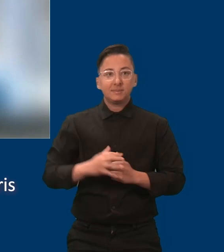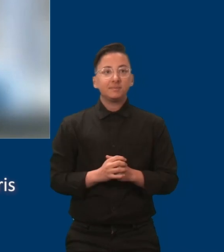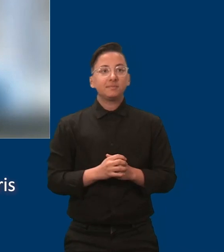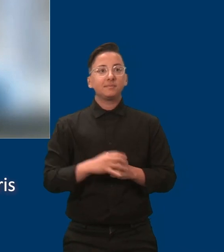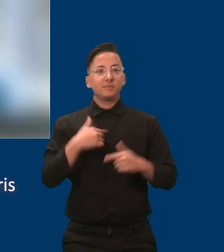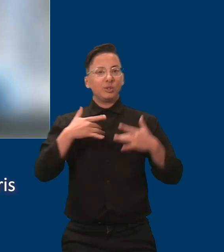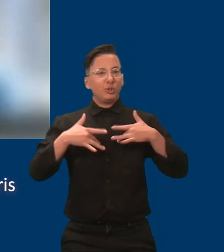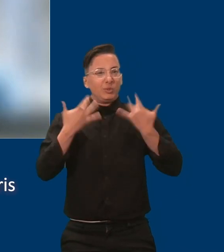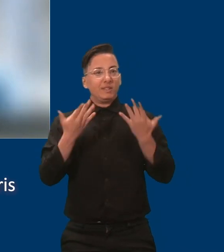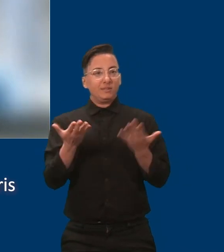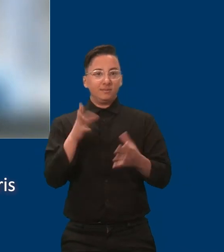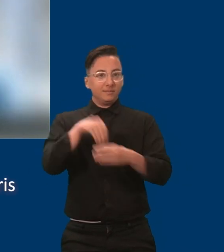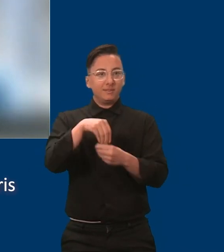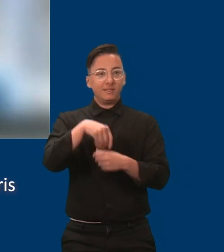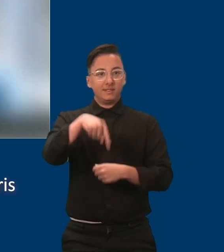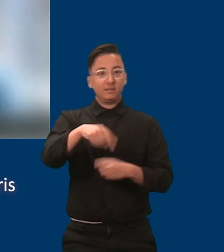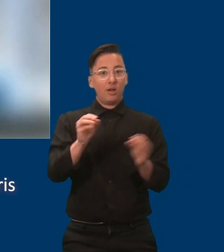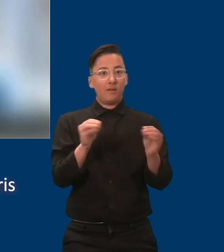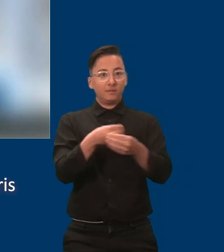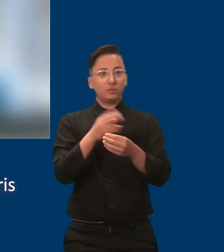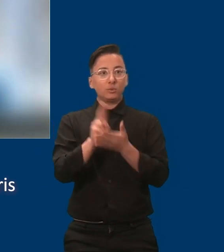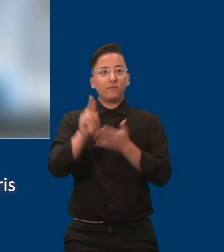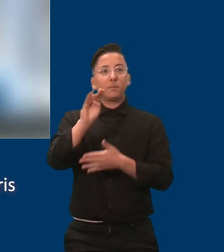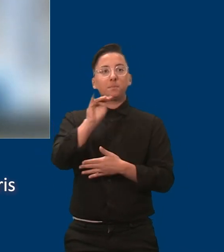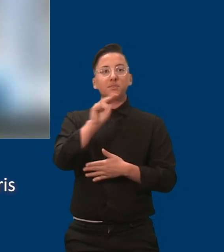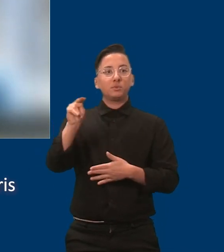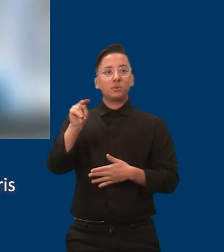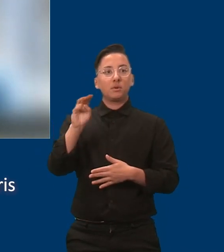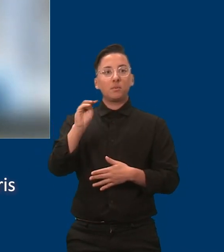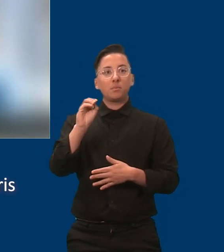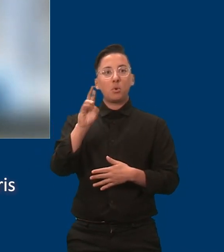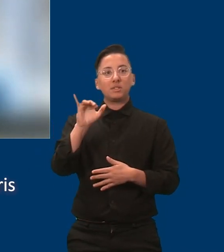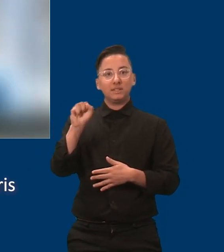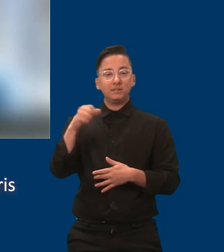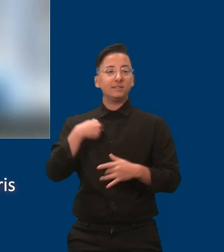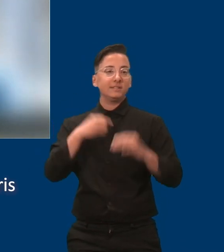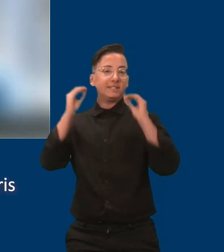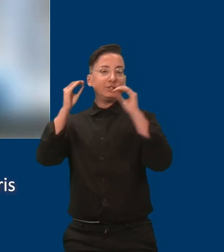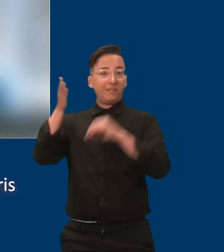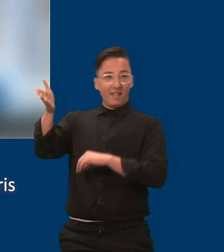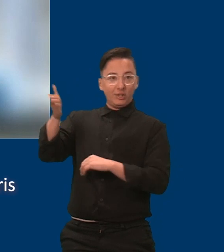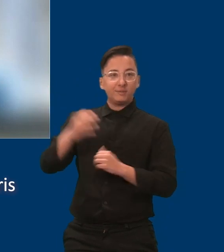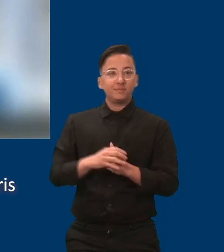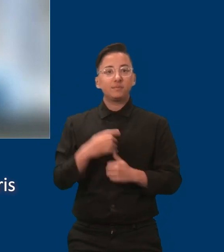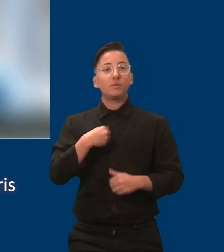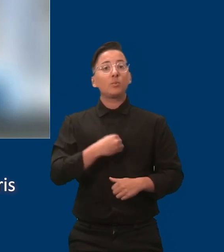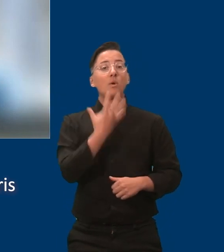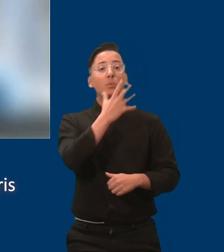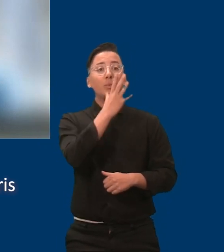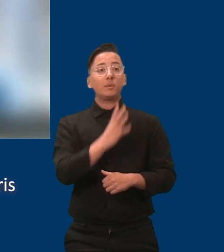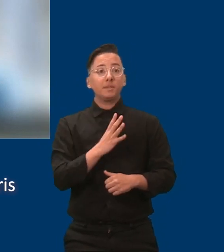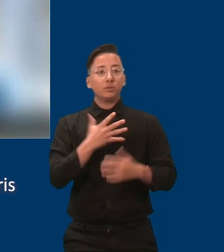Morris, where I teach. I'm a white woman with graying brown hair, wearing a tweedy green jacket and glasses.